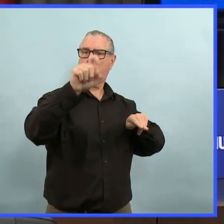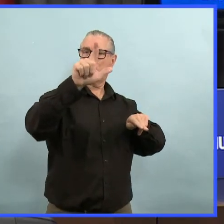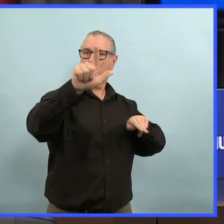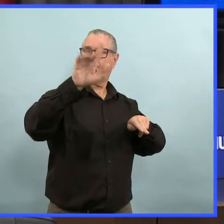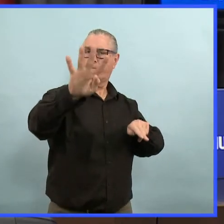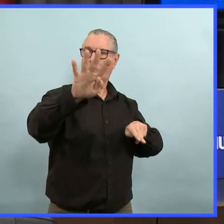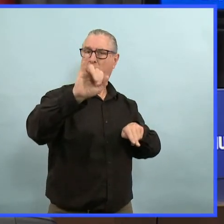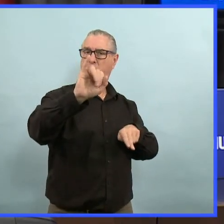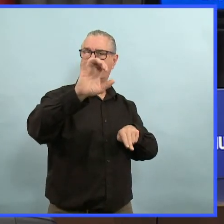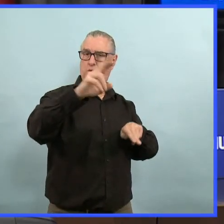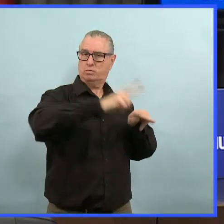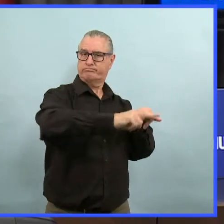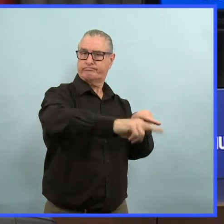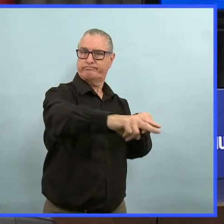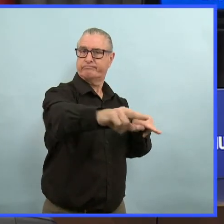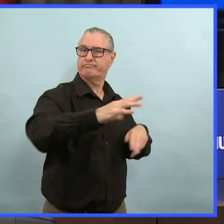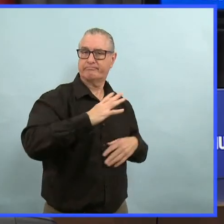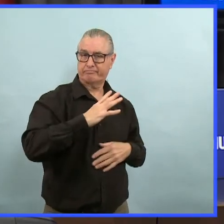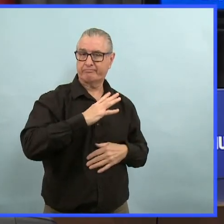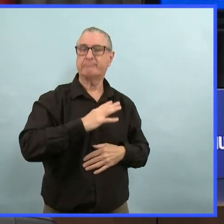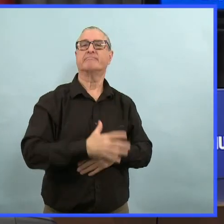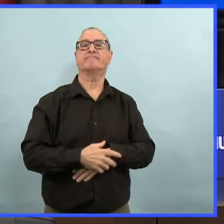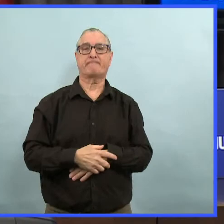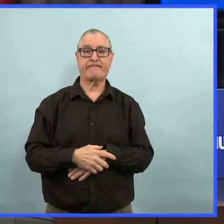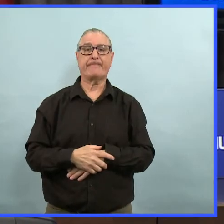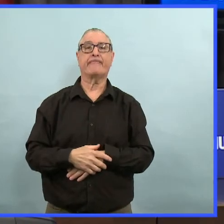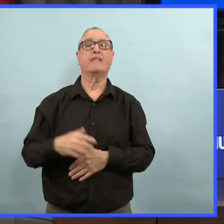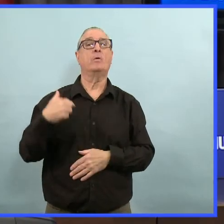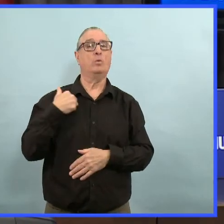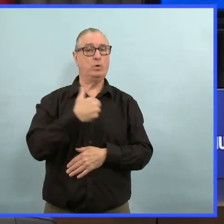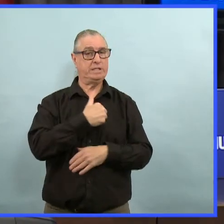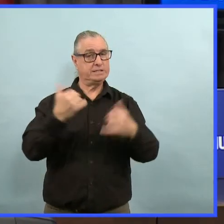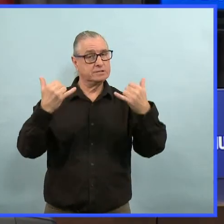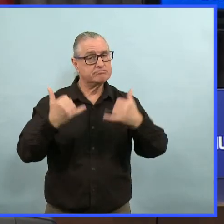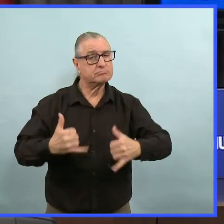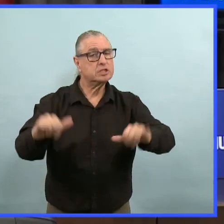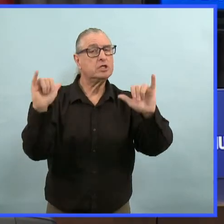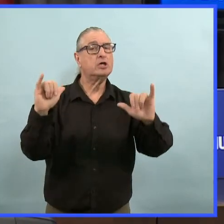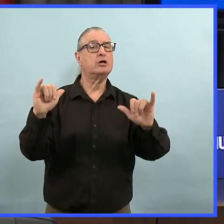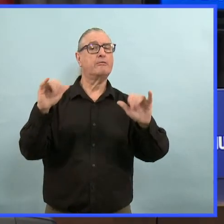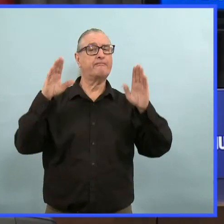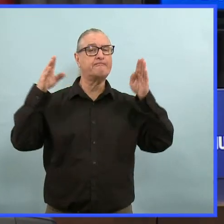do the work needed to ensure manitobans can access care in our most specialized